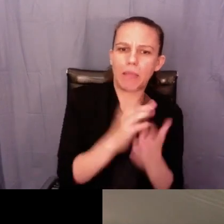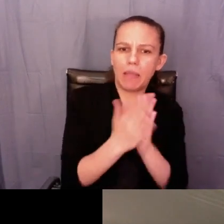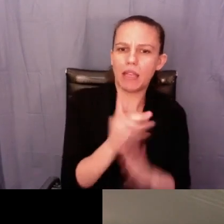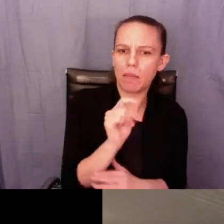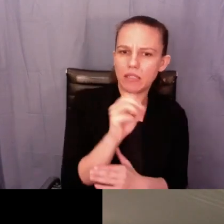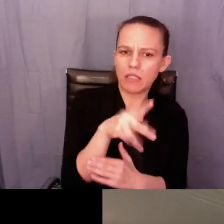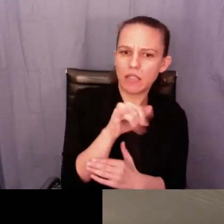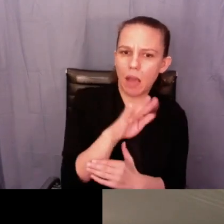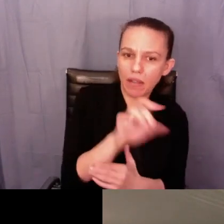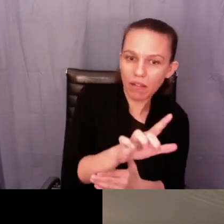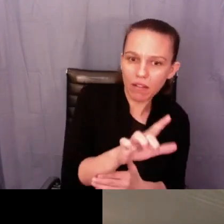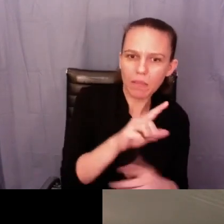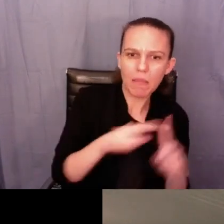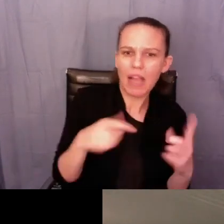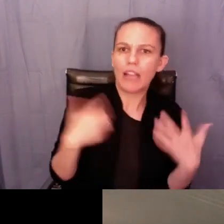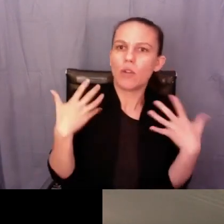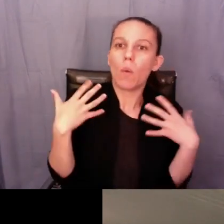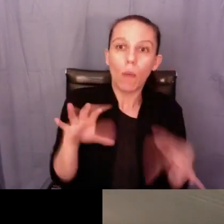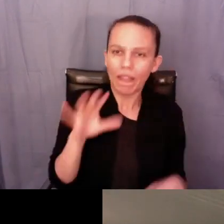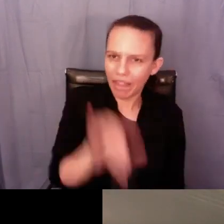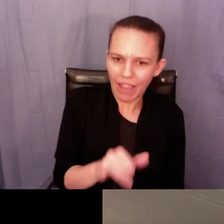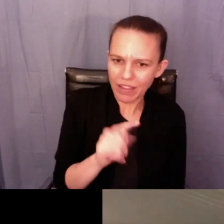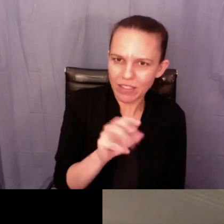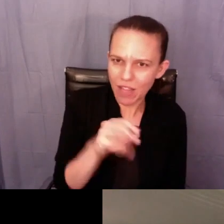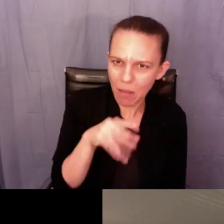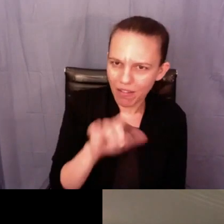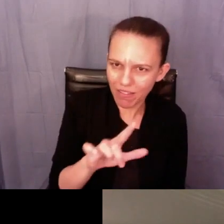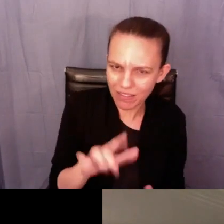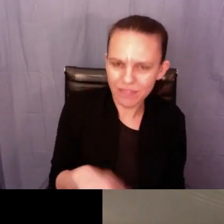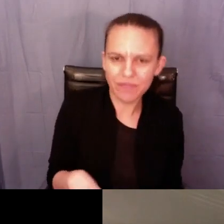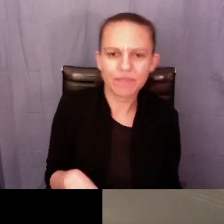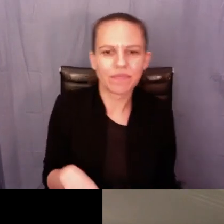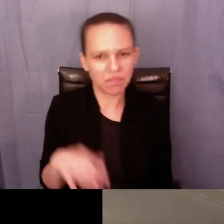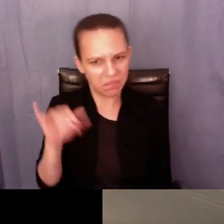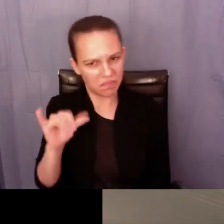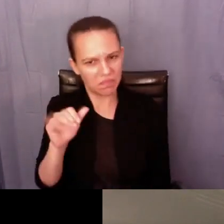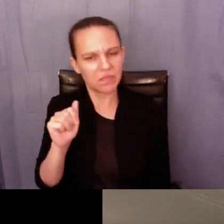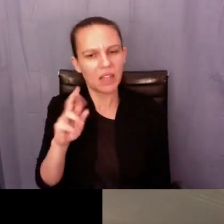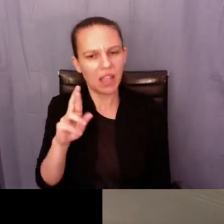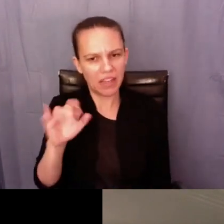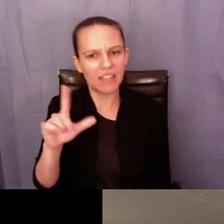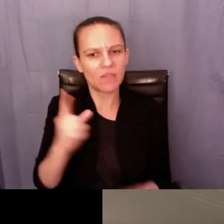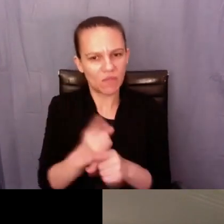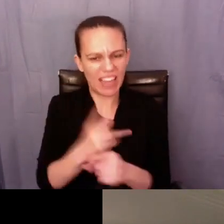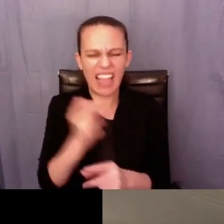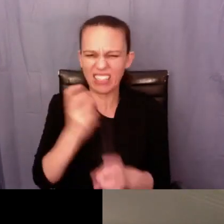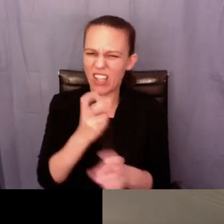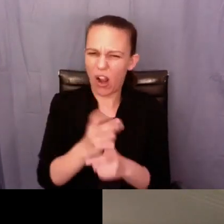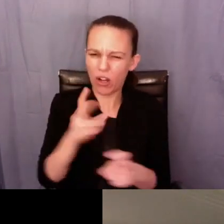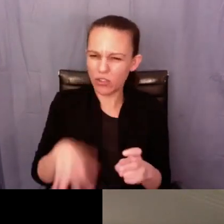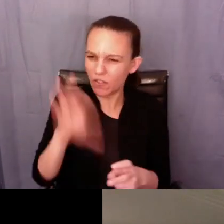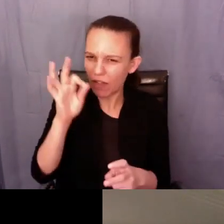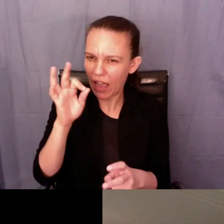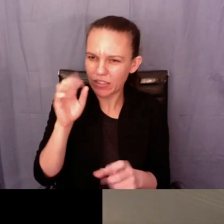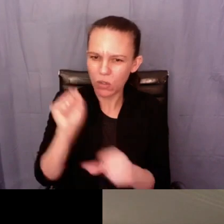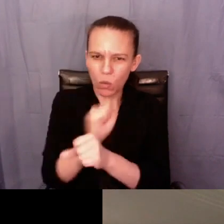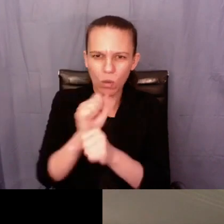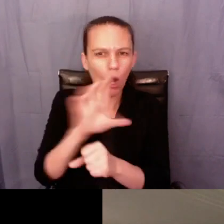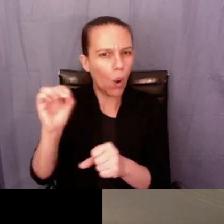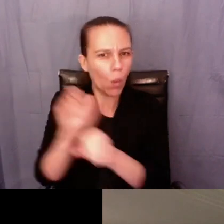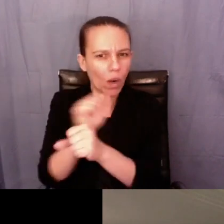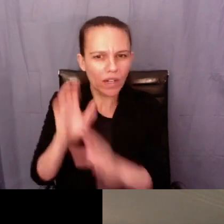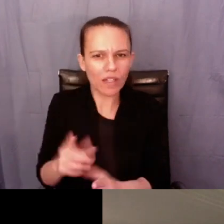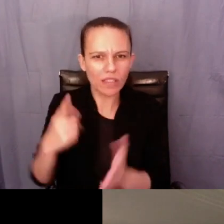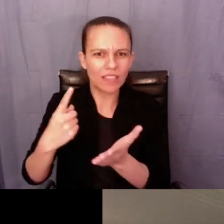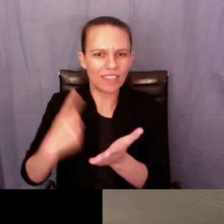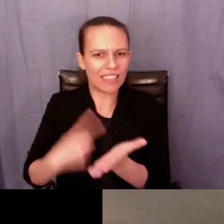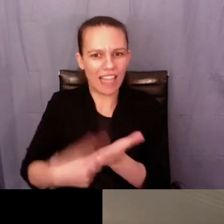Uh-huh. Then no, for me it was difficult just to find somebody in the working place talking about his or her washing machine. (Chuckles).